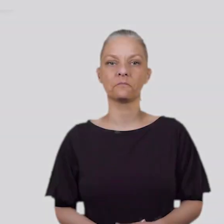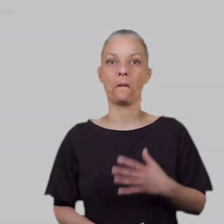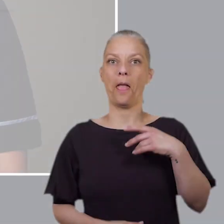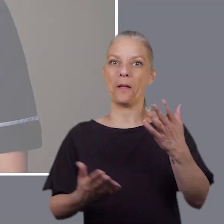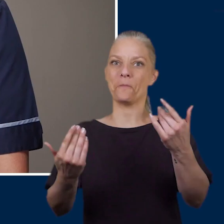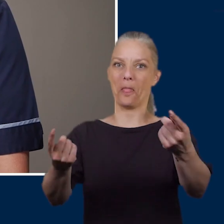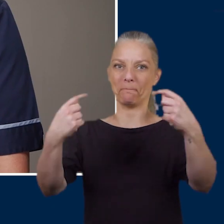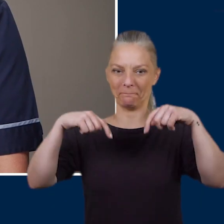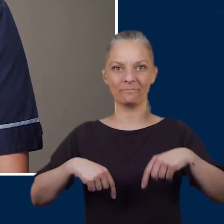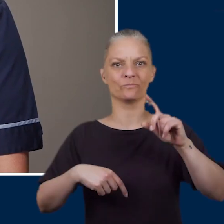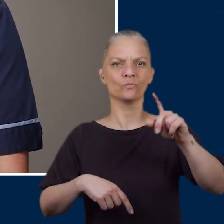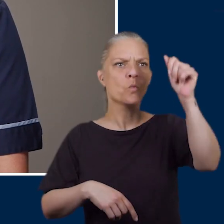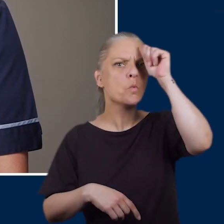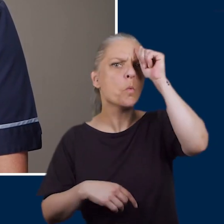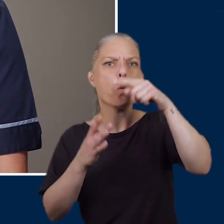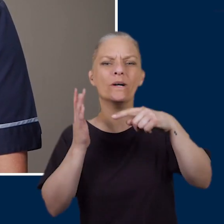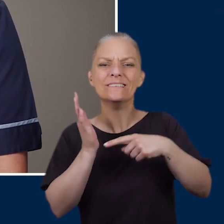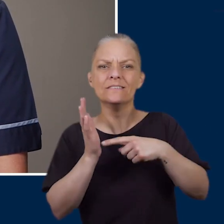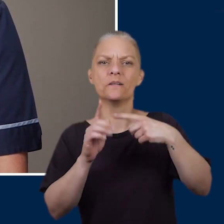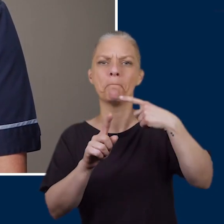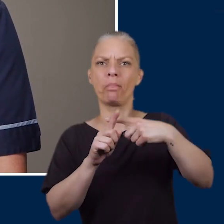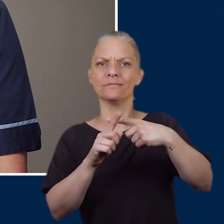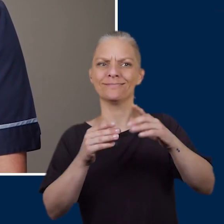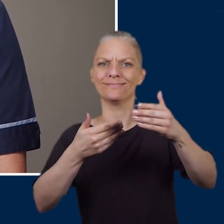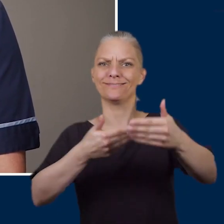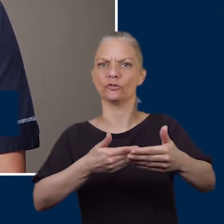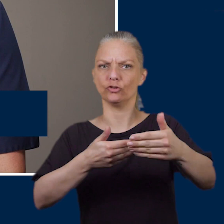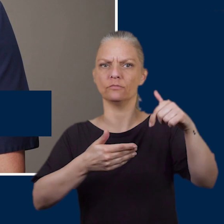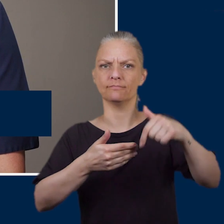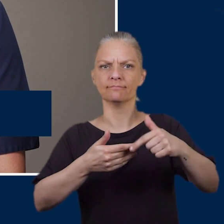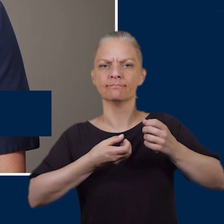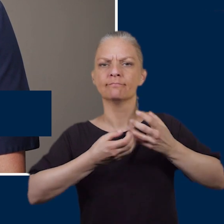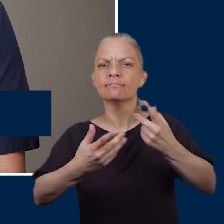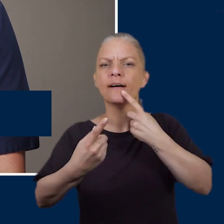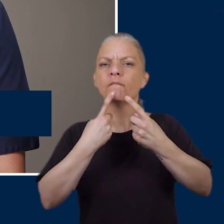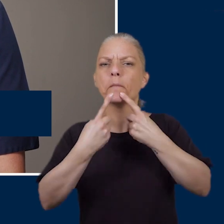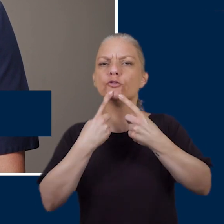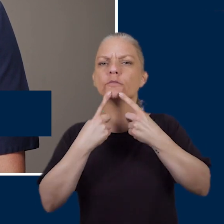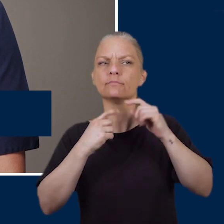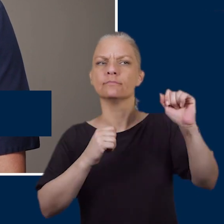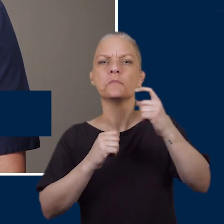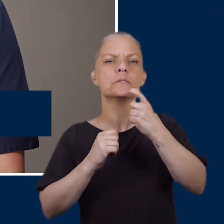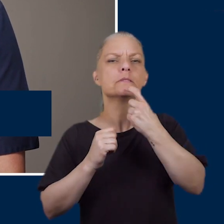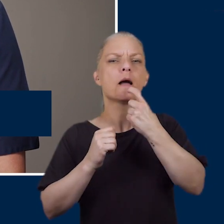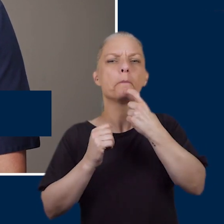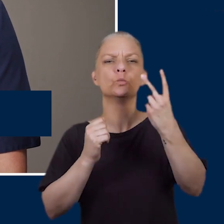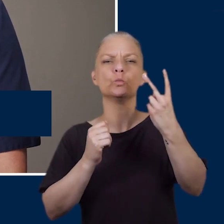I would like to welcome you to the Control it plus session which will provide information about type 2 diabetes.